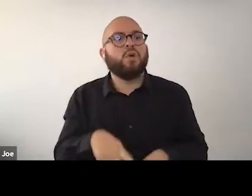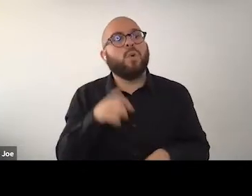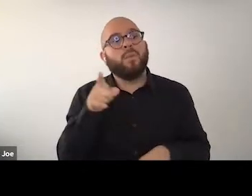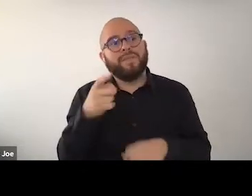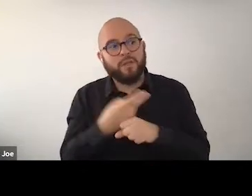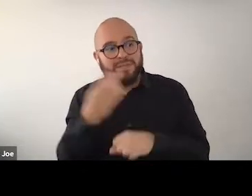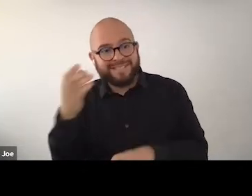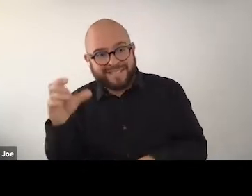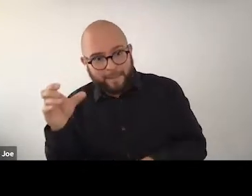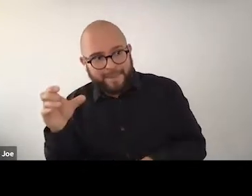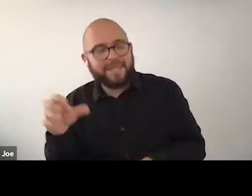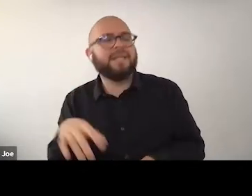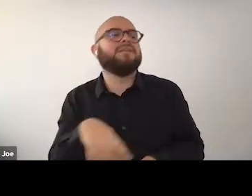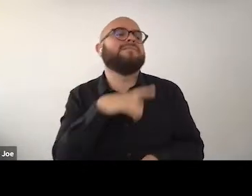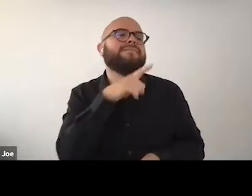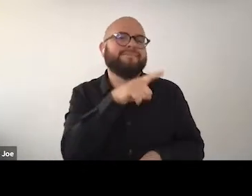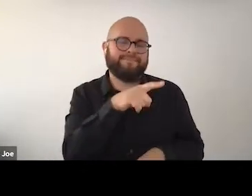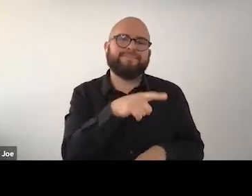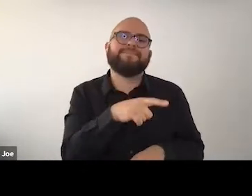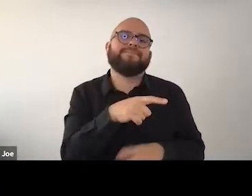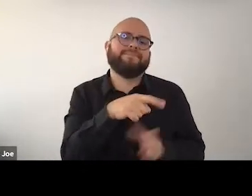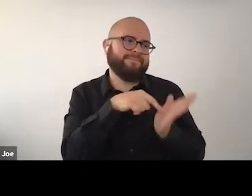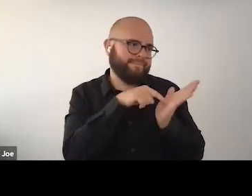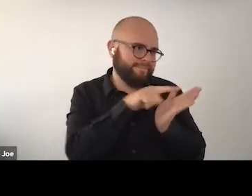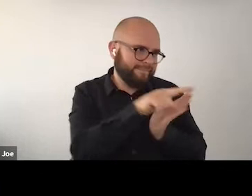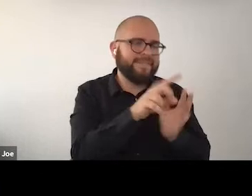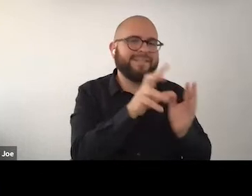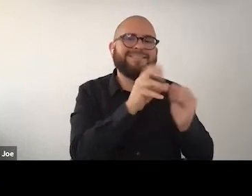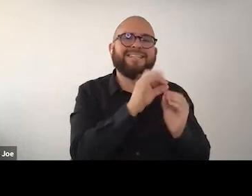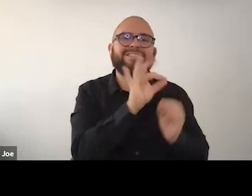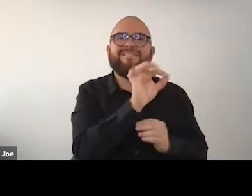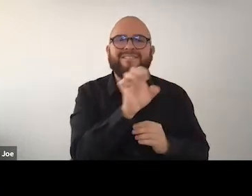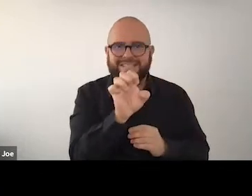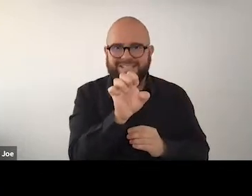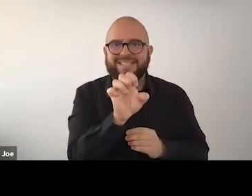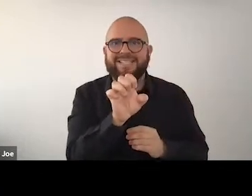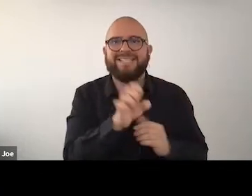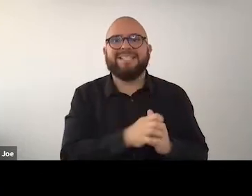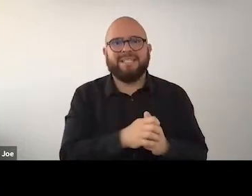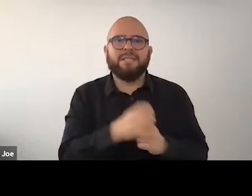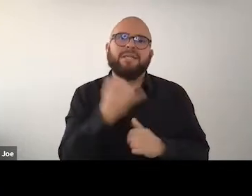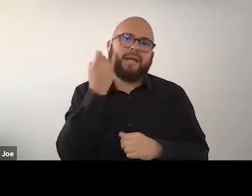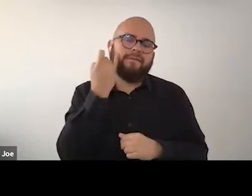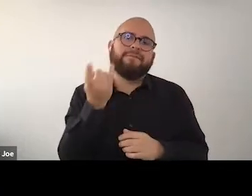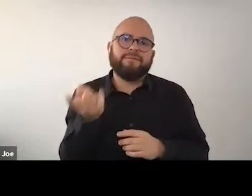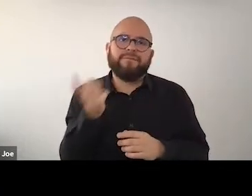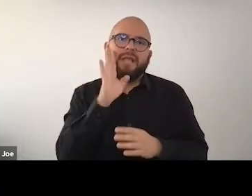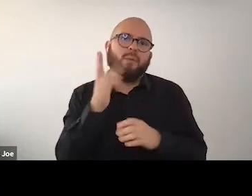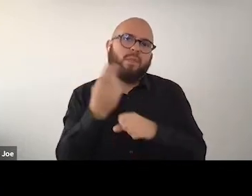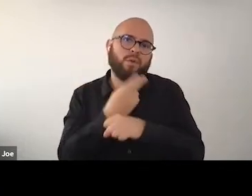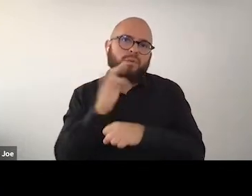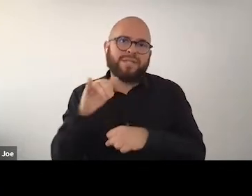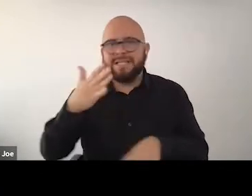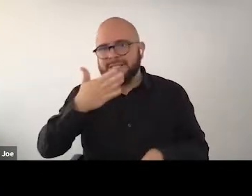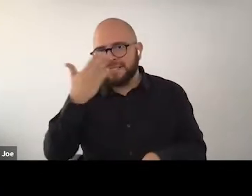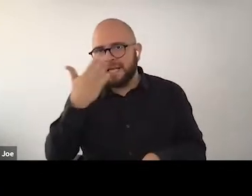she would get additional session fee for their use of, to be able to use that scent spot.